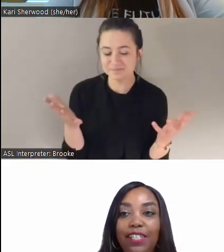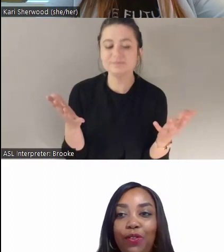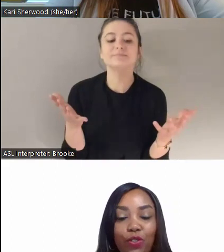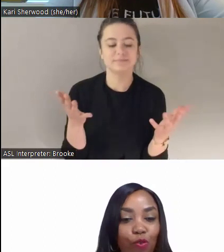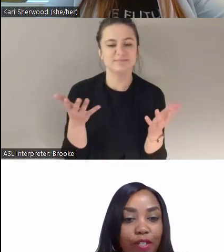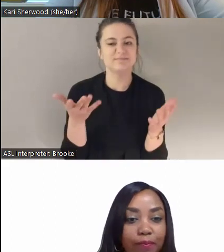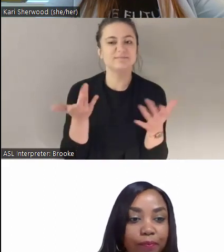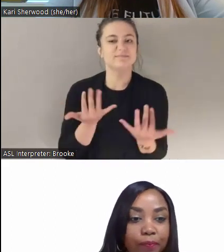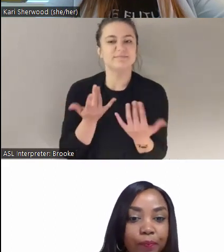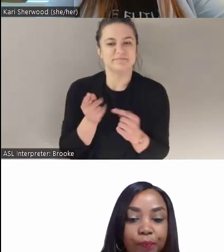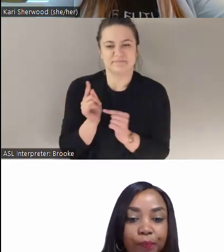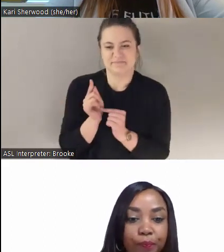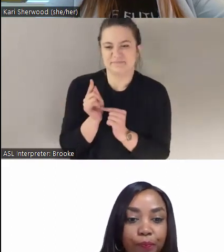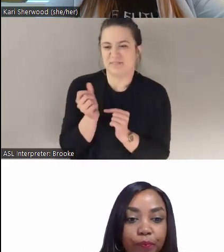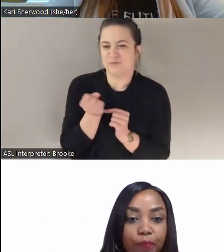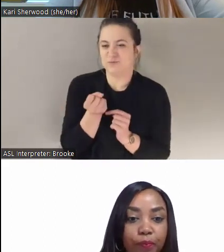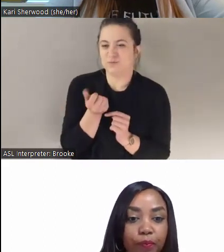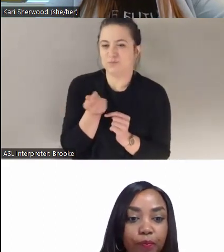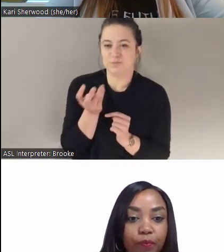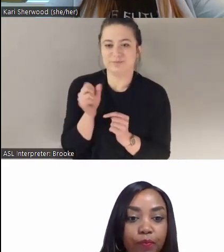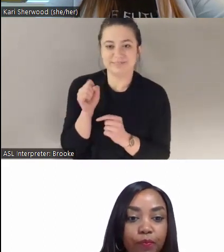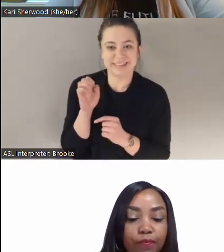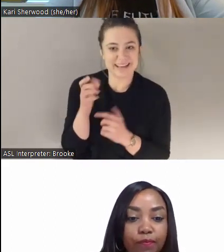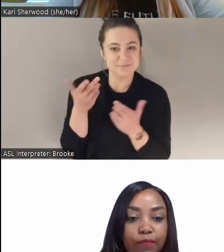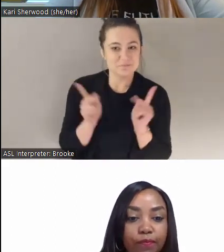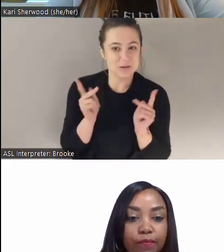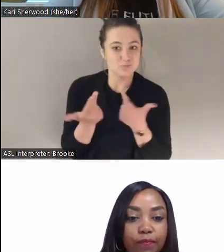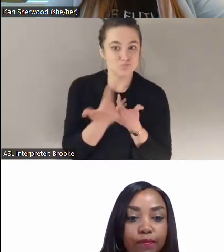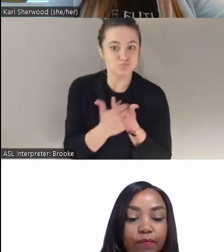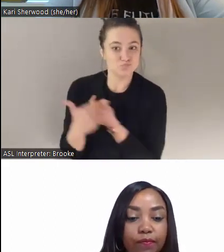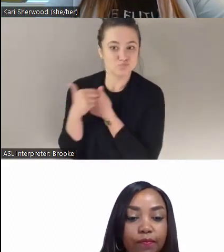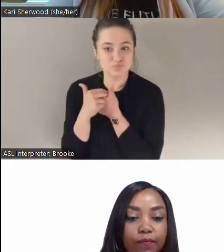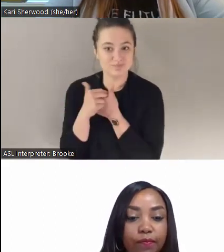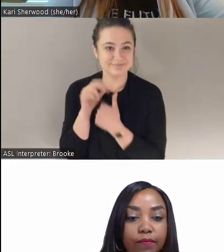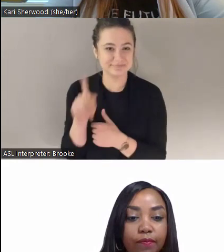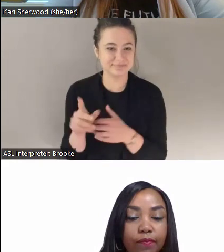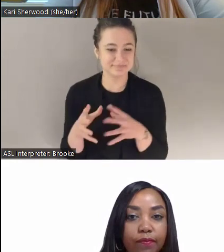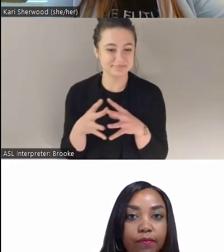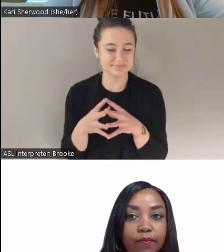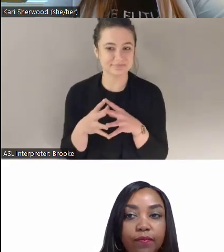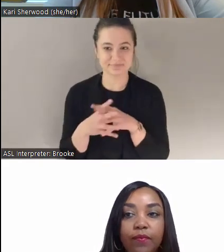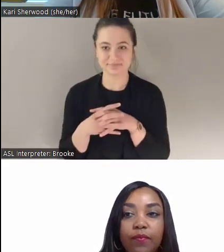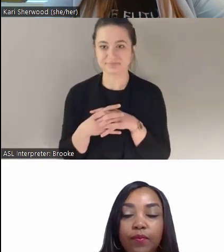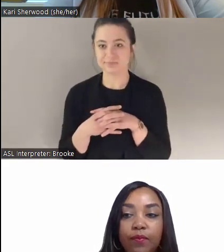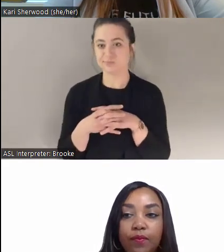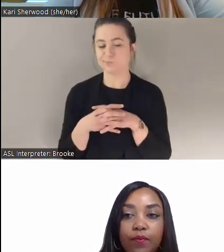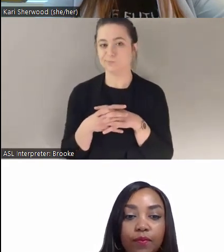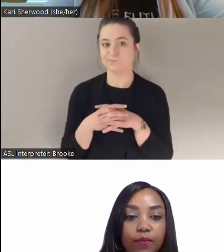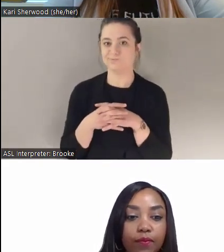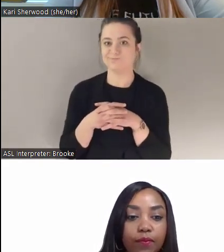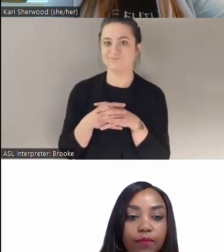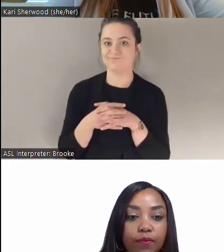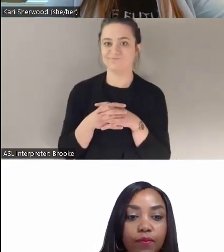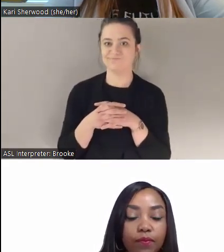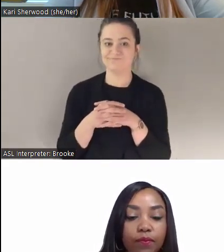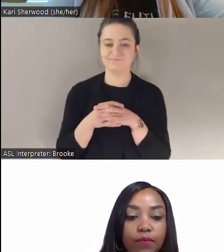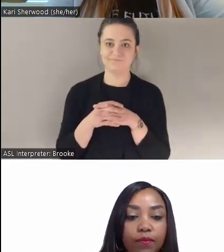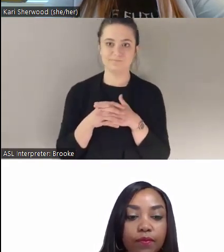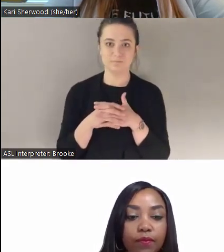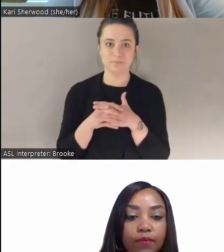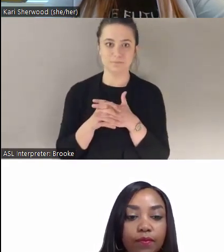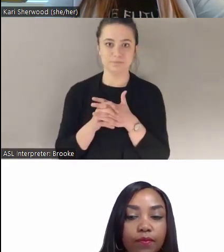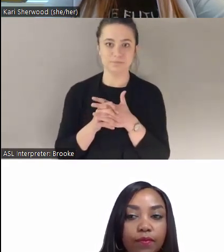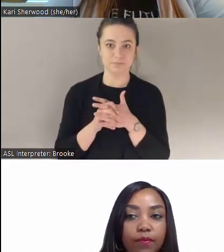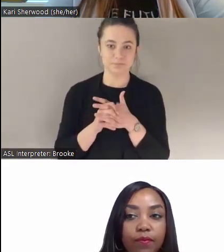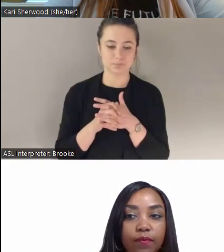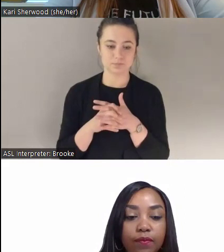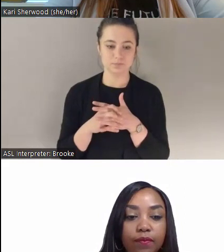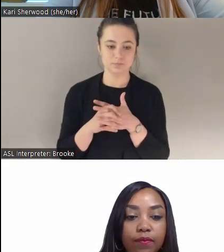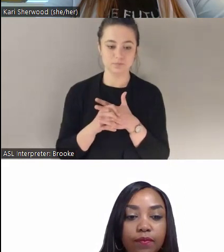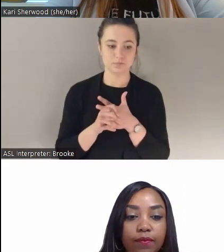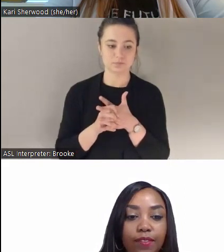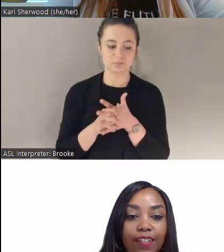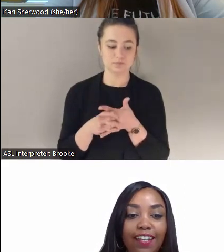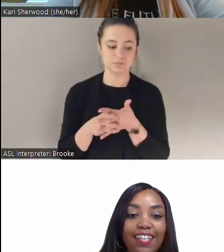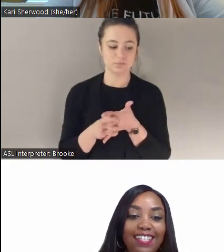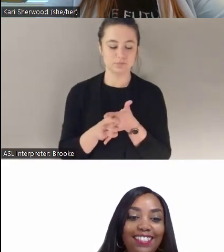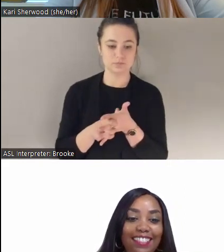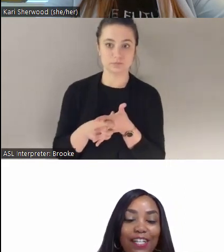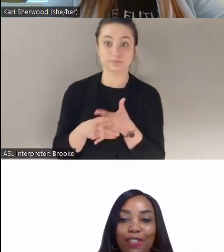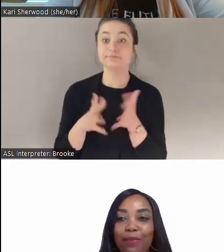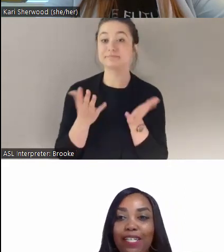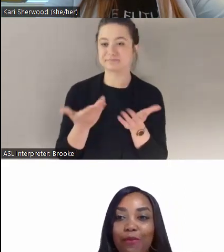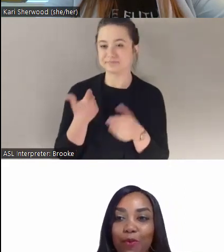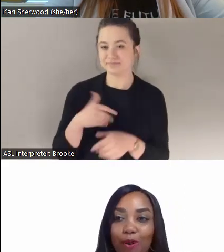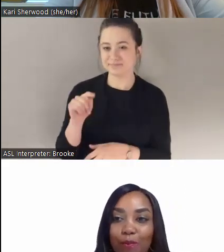continue to join. Again, this is Tiara speaking. We welcome